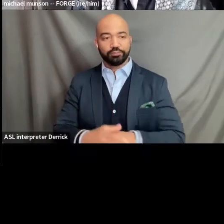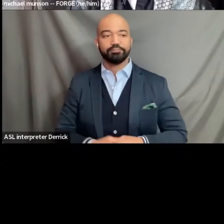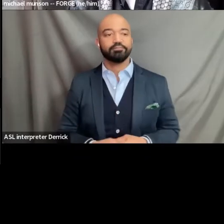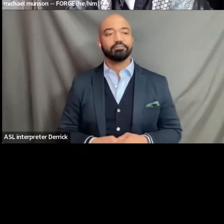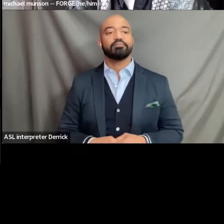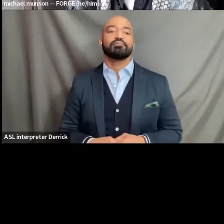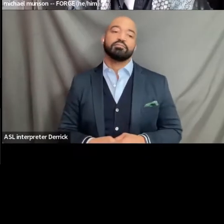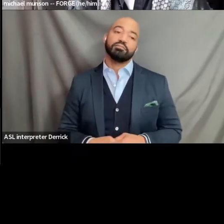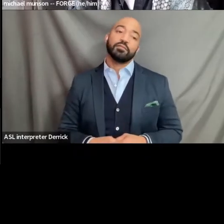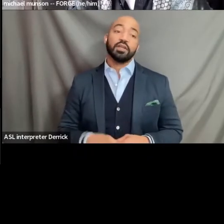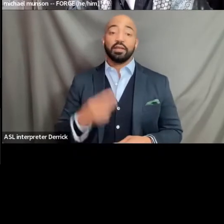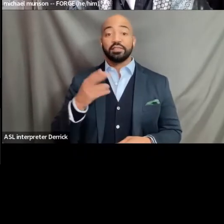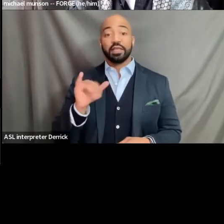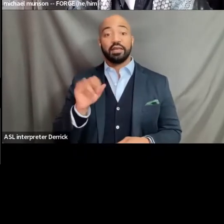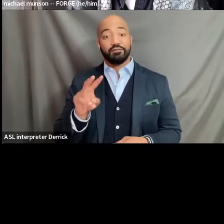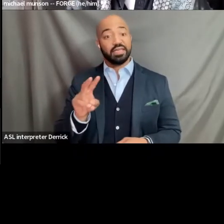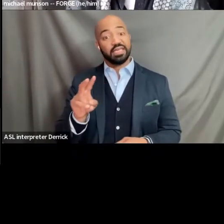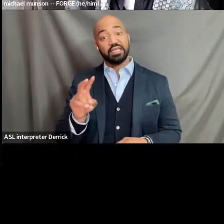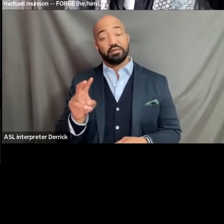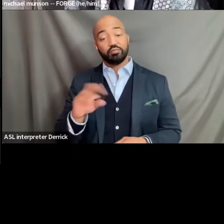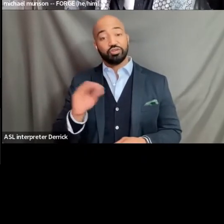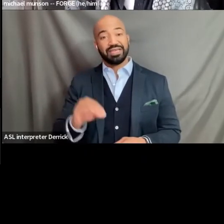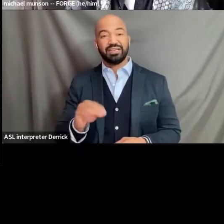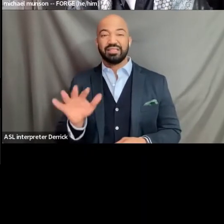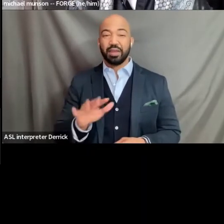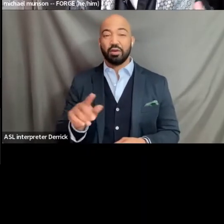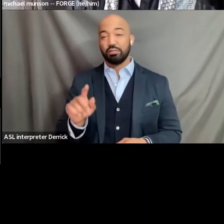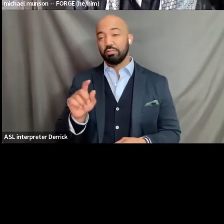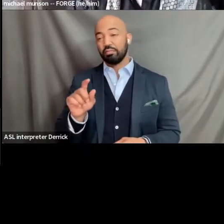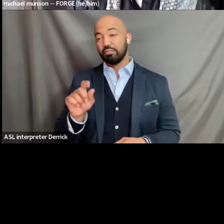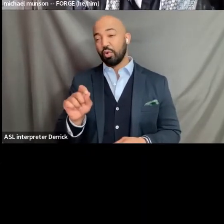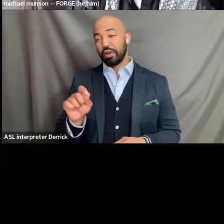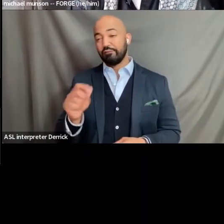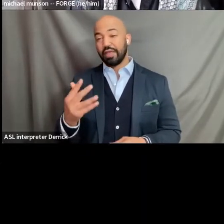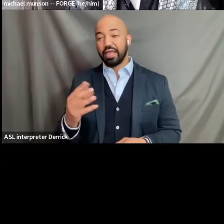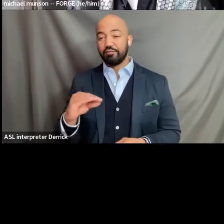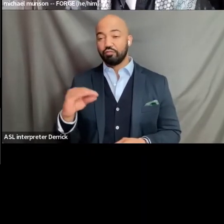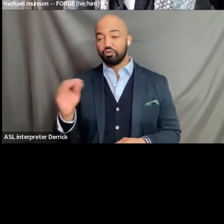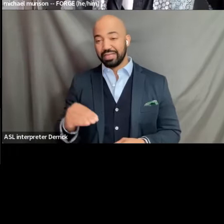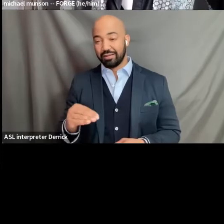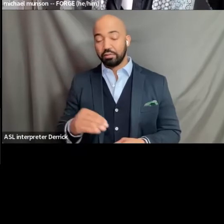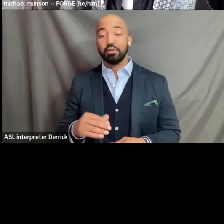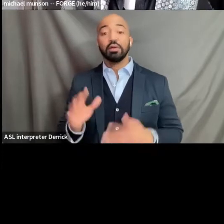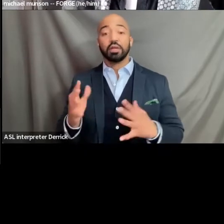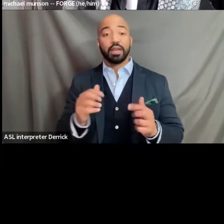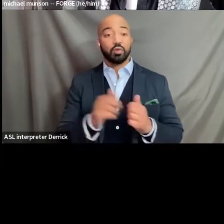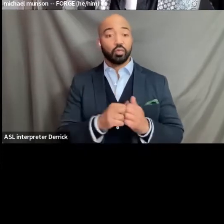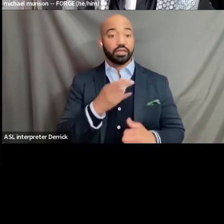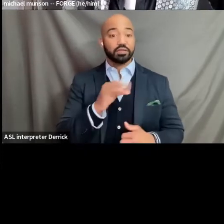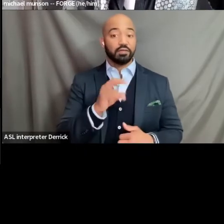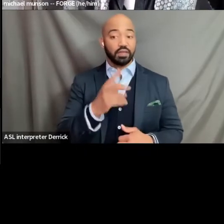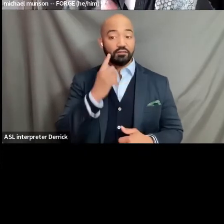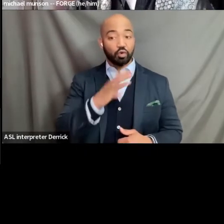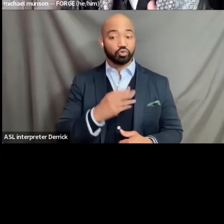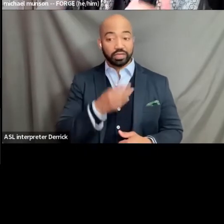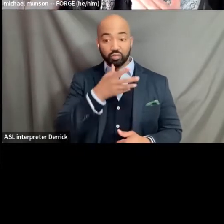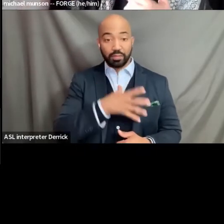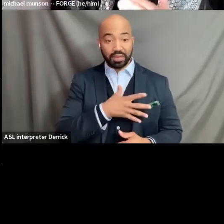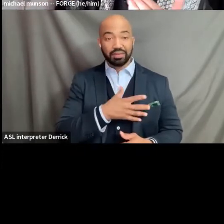whose HIV rate is around half a percent to trans women where the rate is 42%. And that again can be,